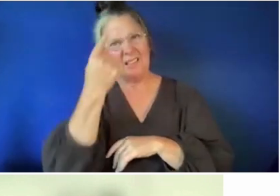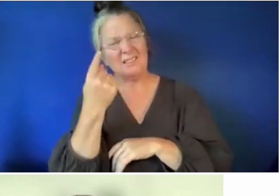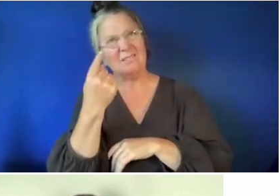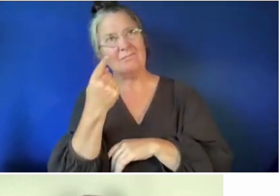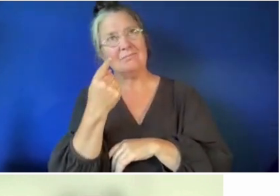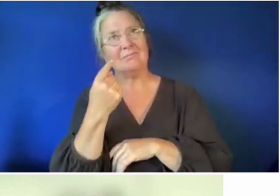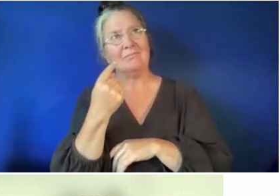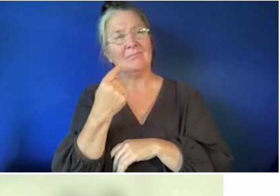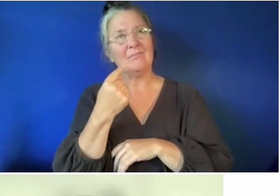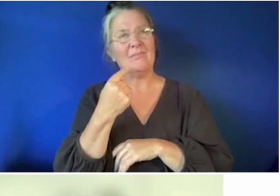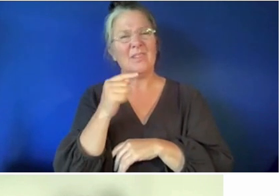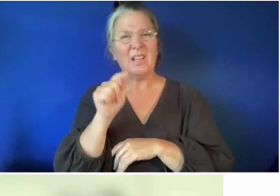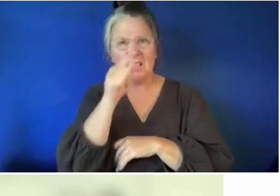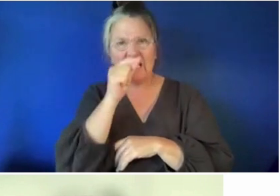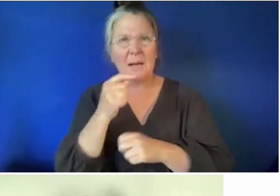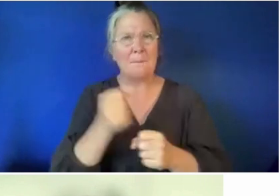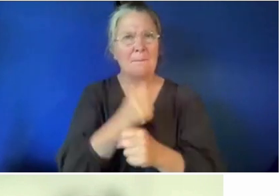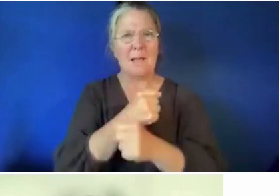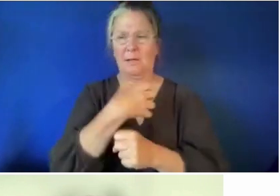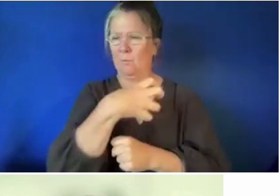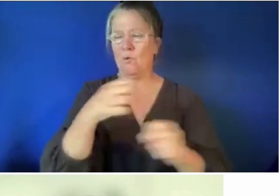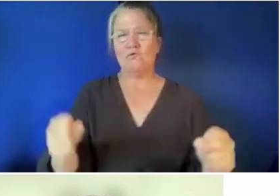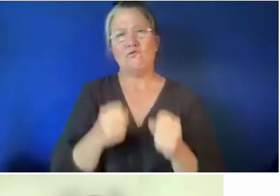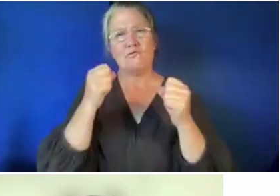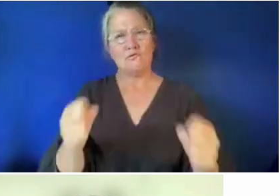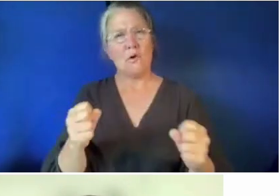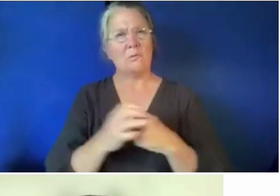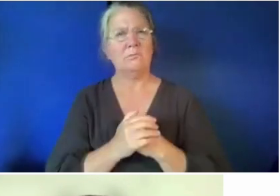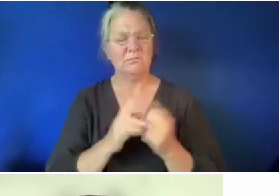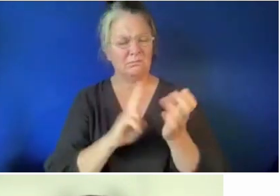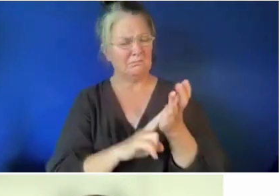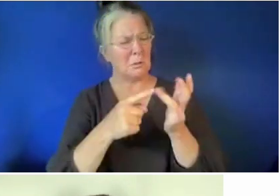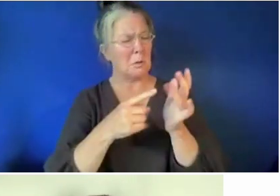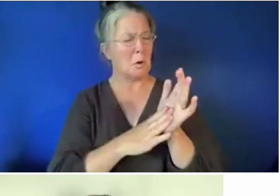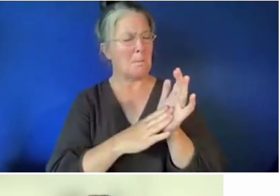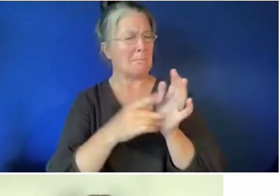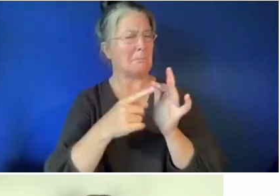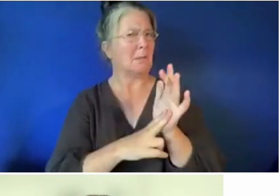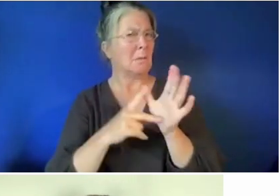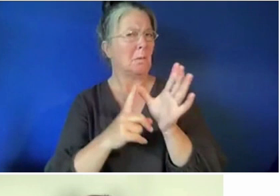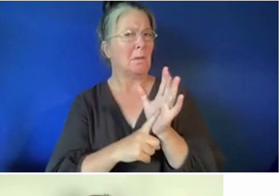to help strengthen it if we need to. Yeah, I agree with that. Thank you very much.